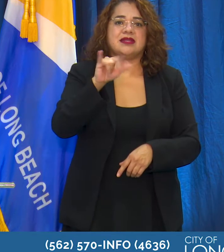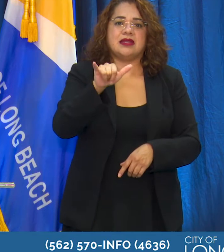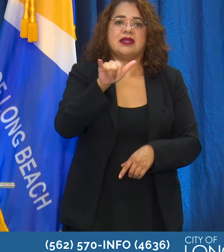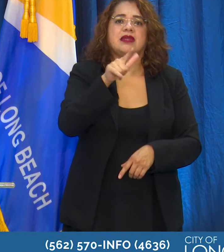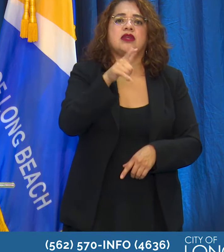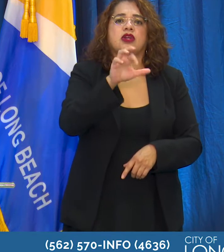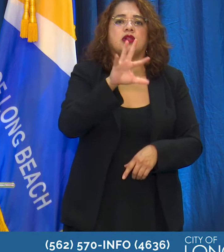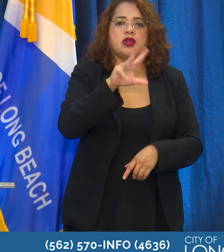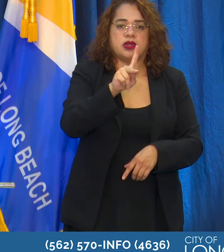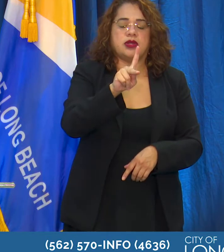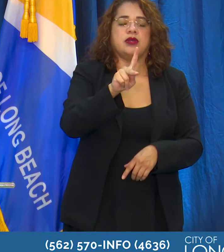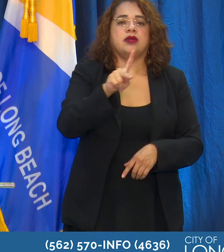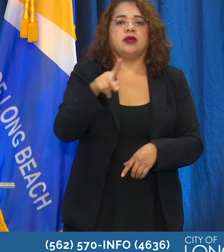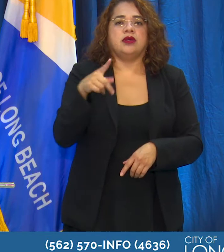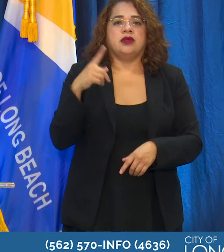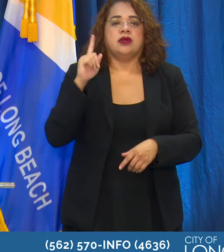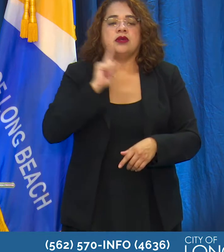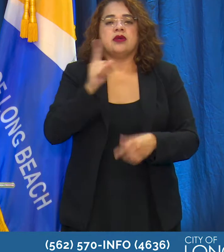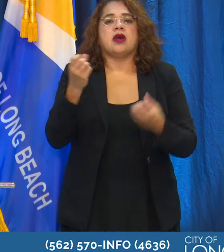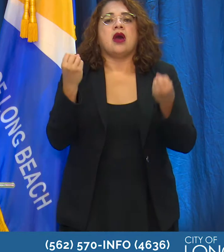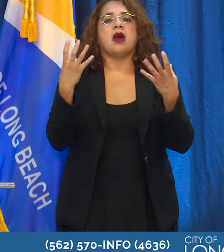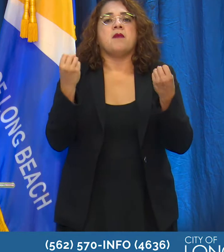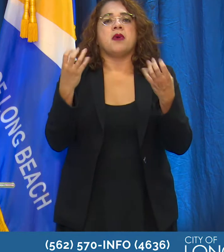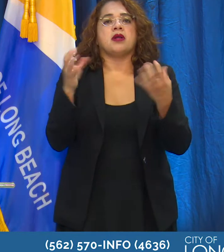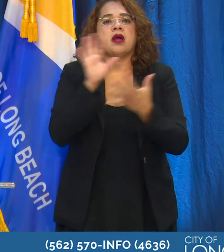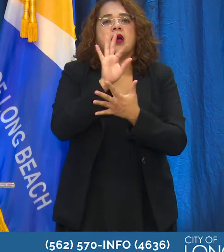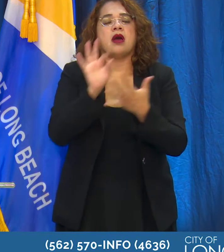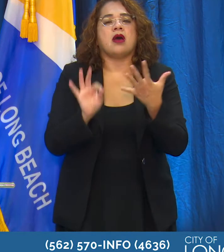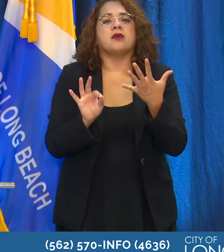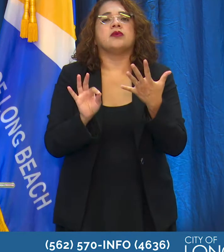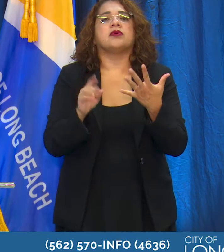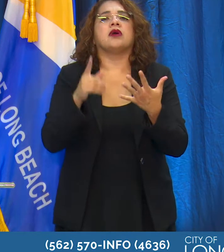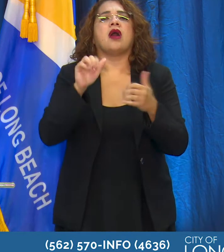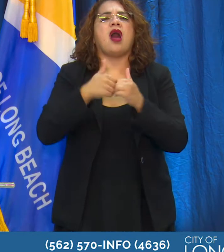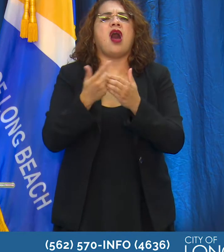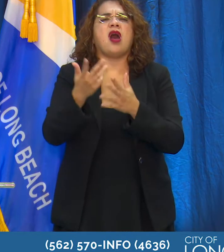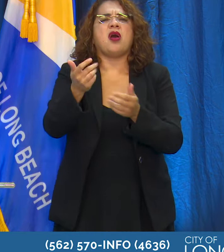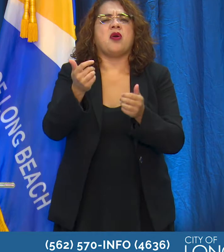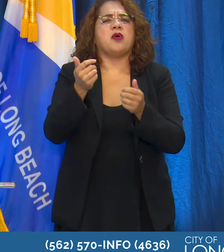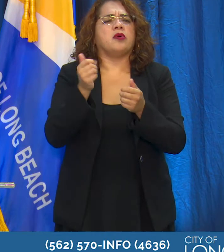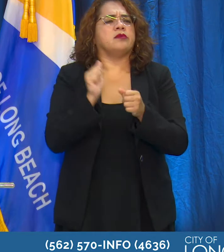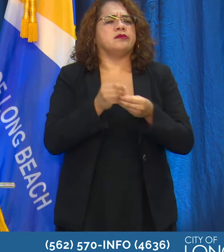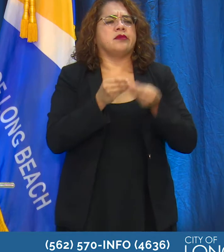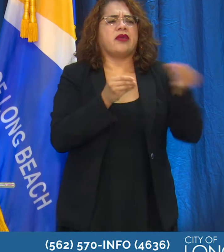There are multiple options on how to return a vote-by-mail ballot this year.